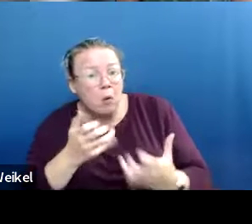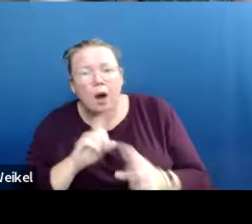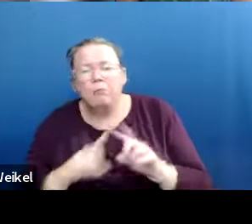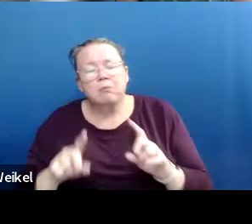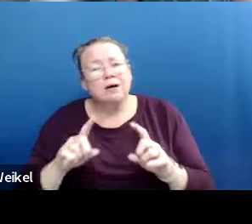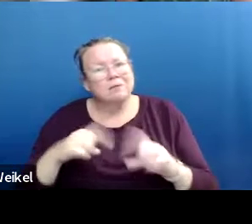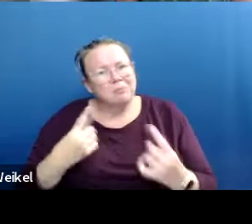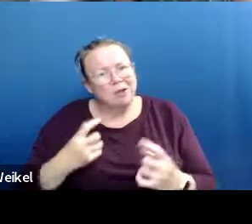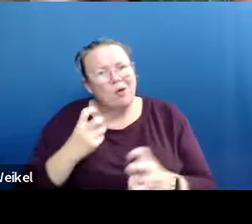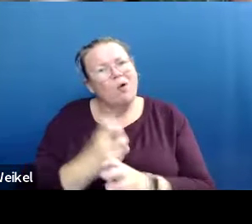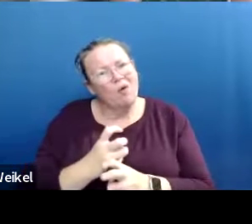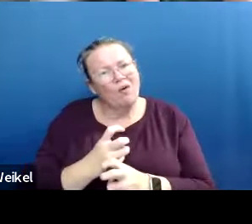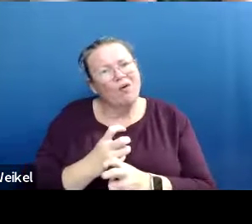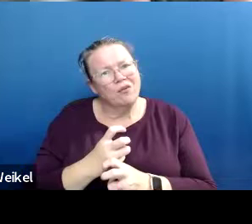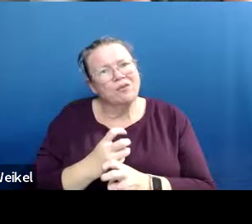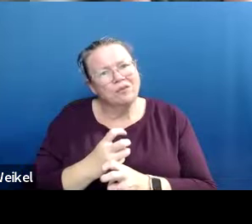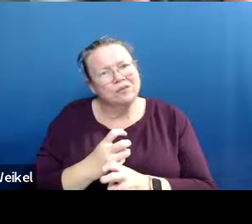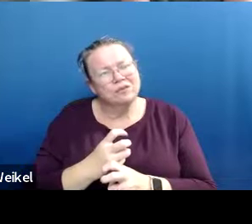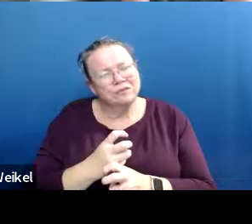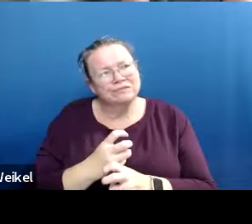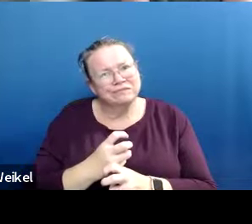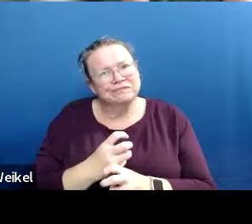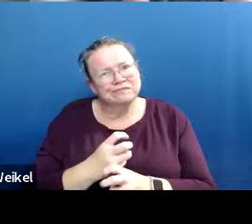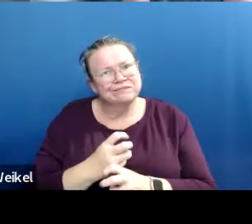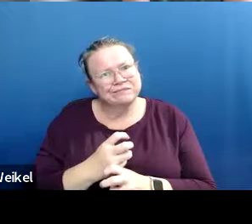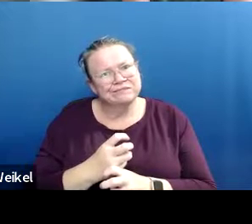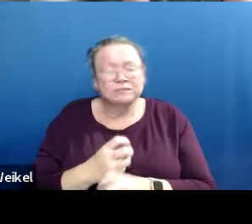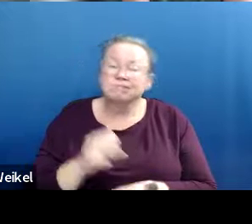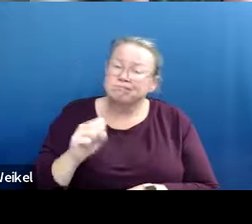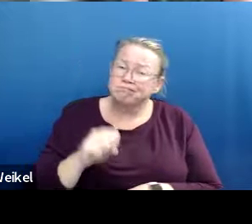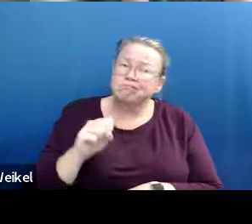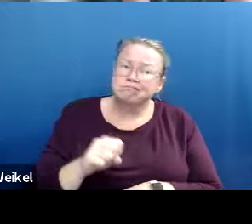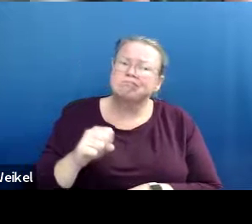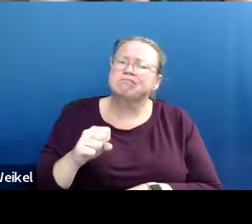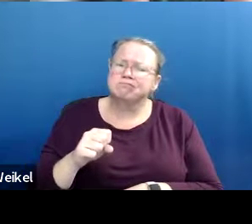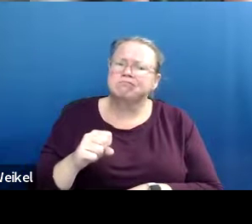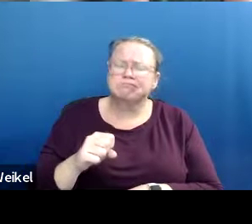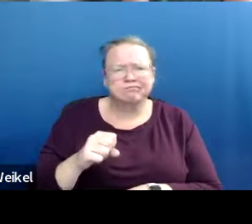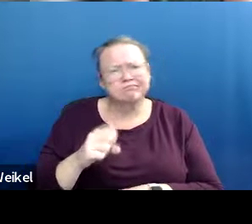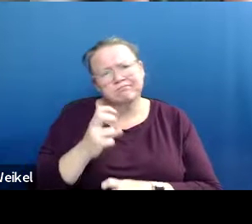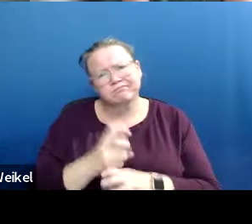Kayla Robertson: hard. Kayla Robertson: what sort? Harm (He/Him): Yeah. Kayla Robertson: Audience here, I guess.